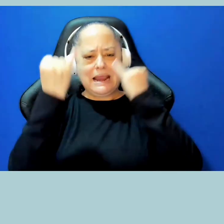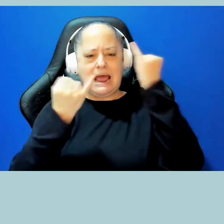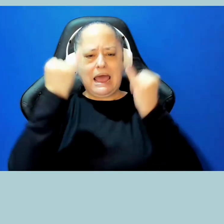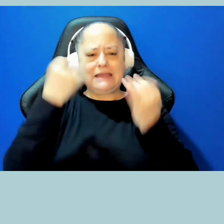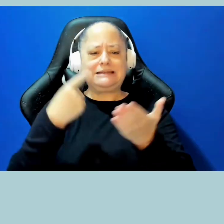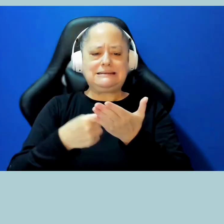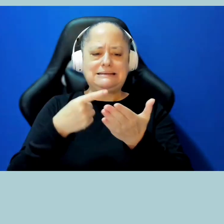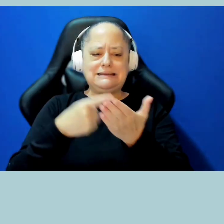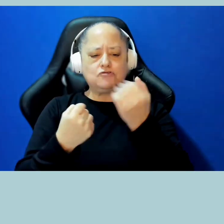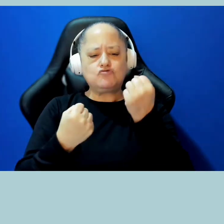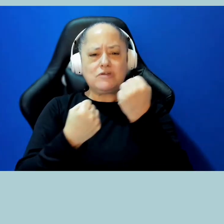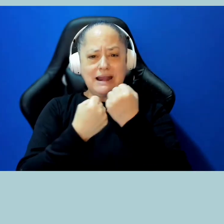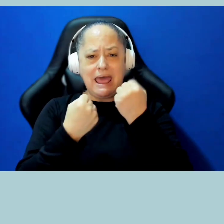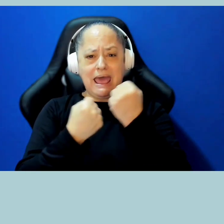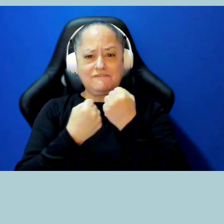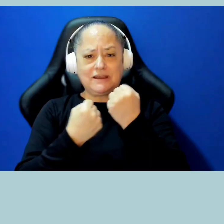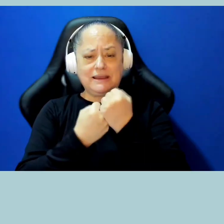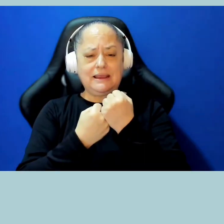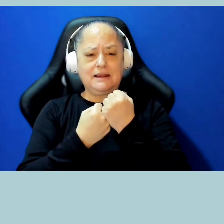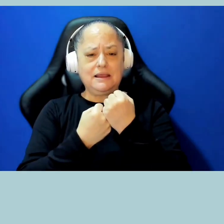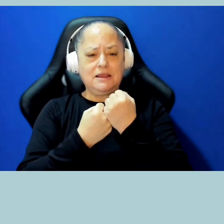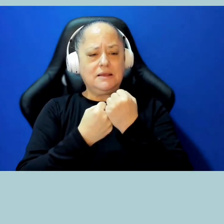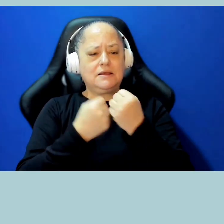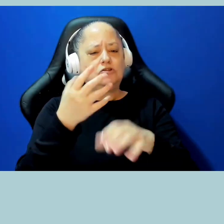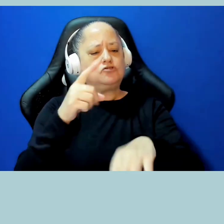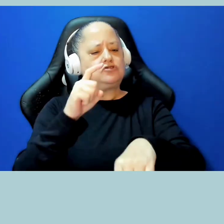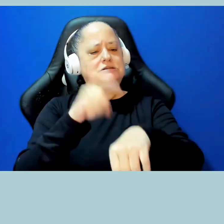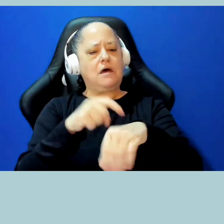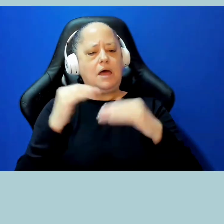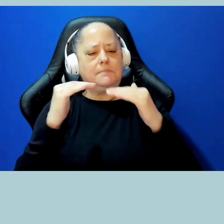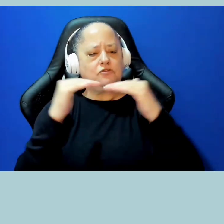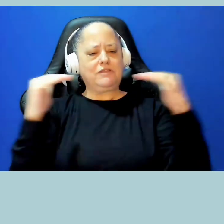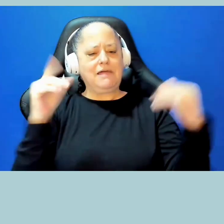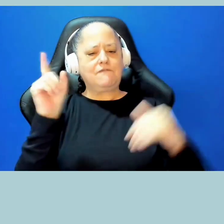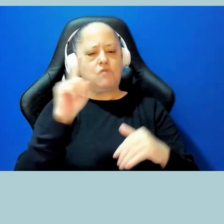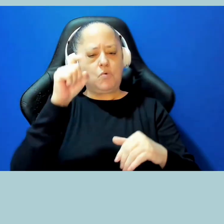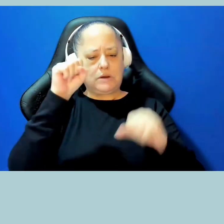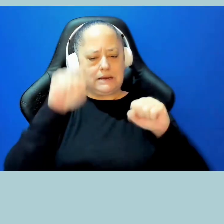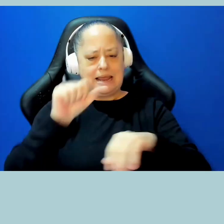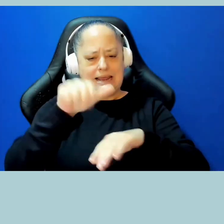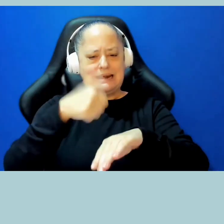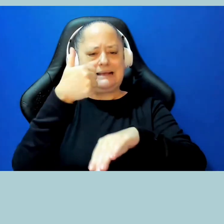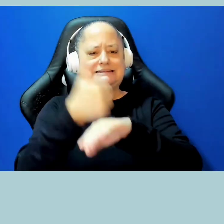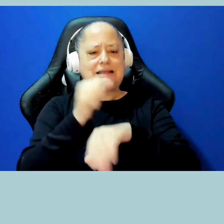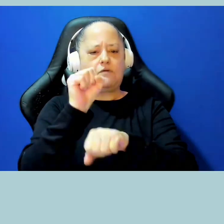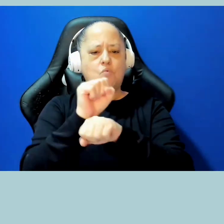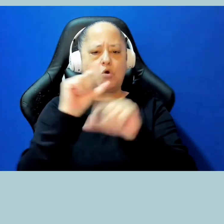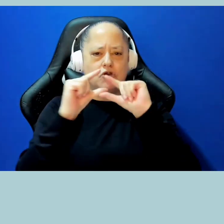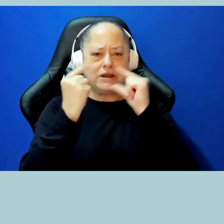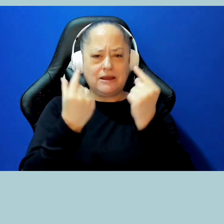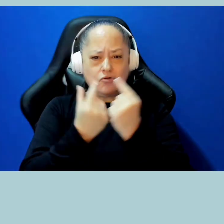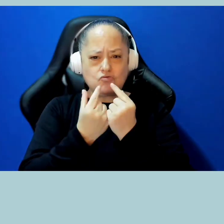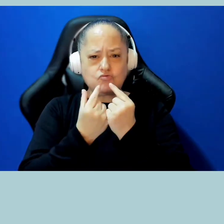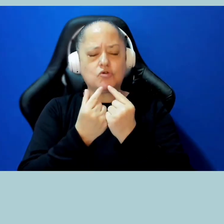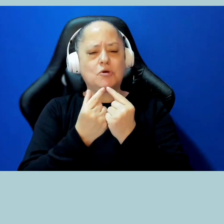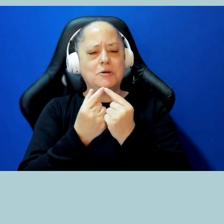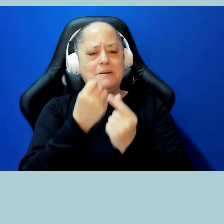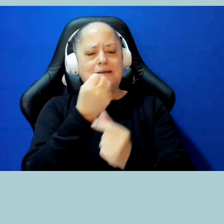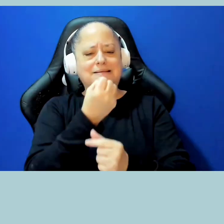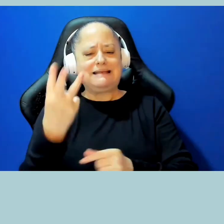advocated for. And, you know, it took time to get to the level where we could establish, you know, a working group or that sort of thing. But several years ago, like I mentioned, there was really